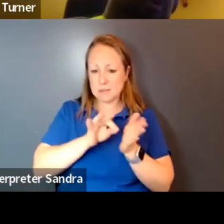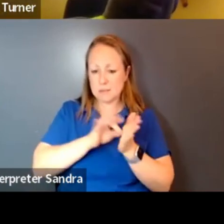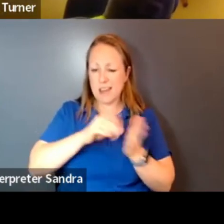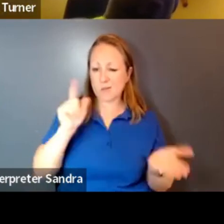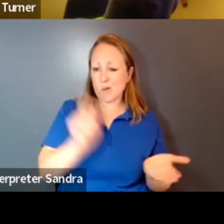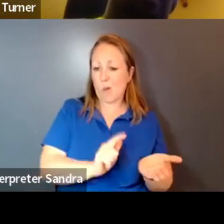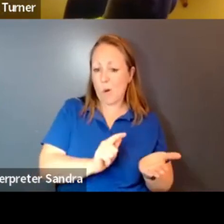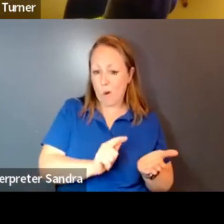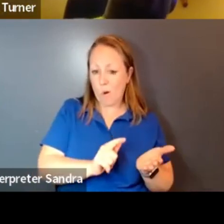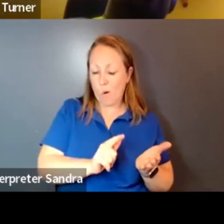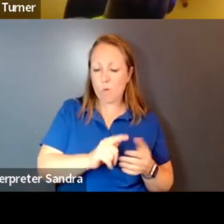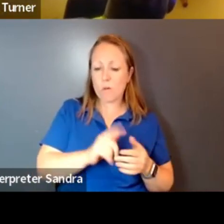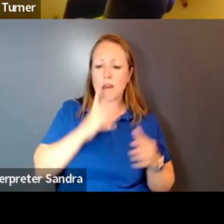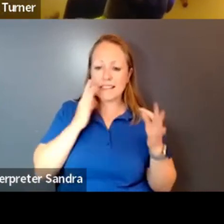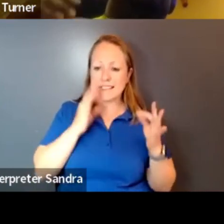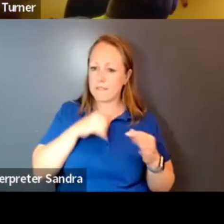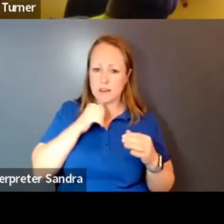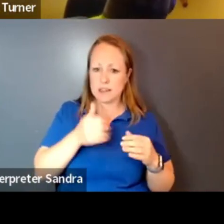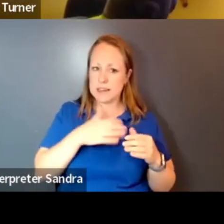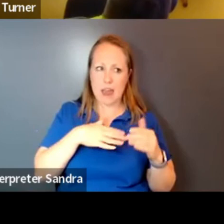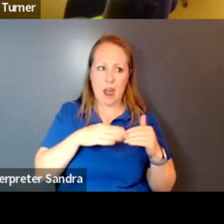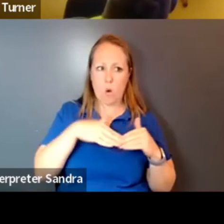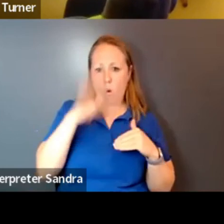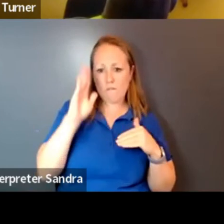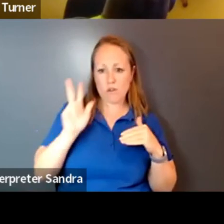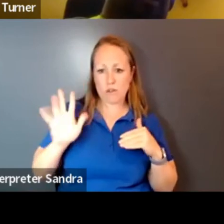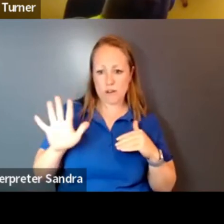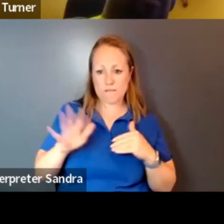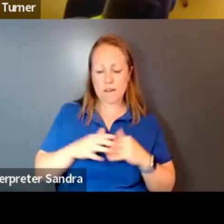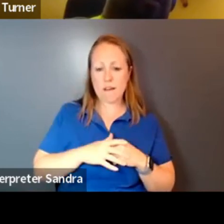higher than about 35. So I think